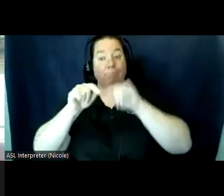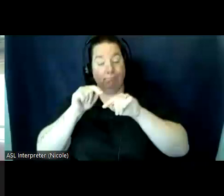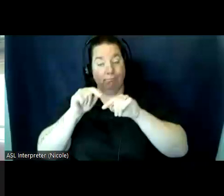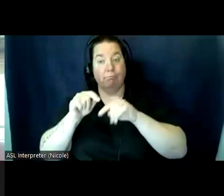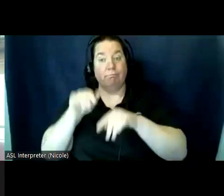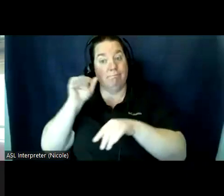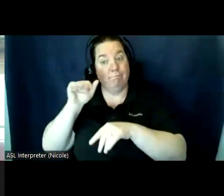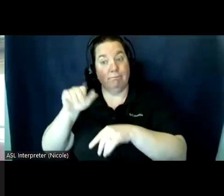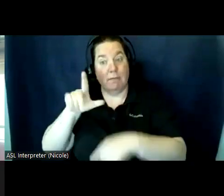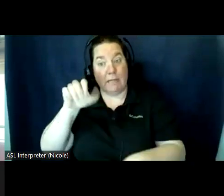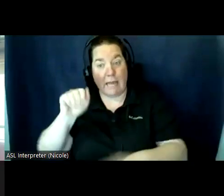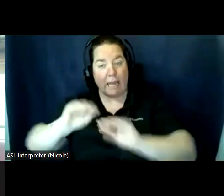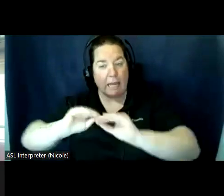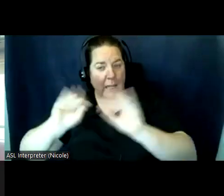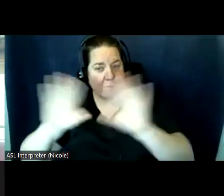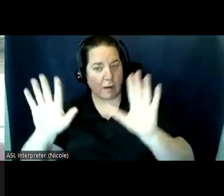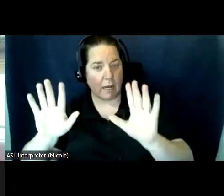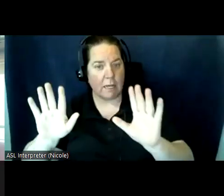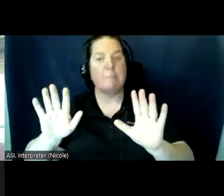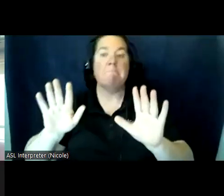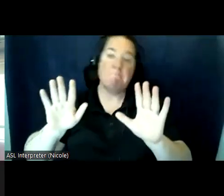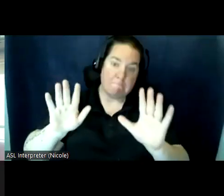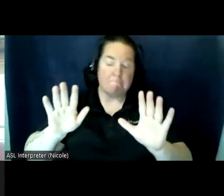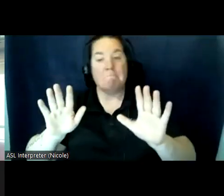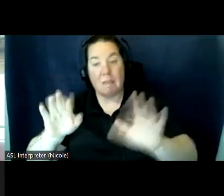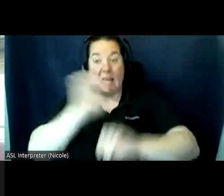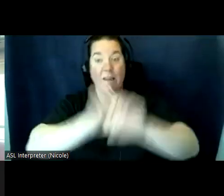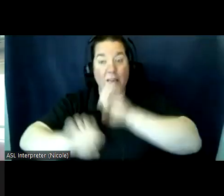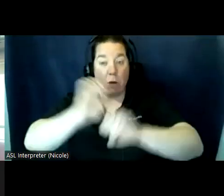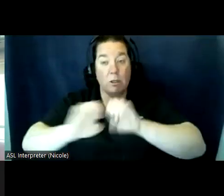and clarifying that you might want to reopen the evaluation. If there's agreement on that